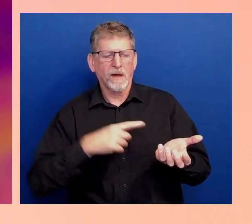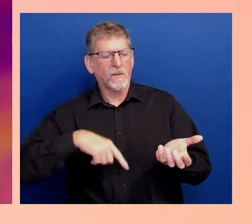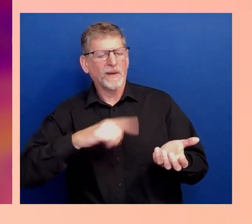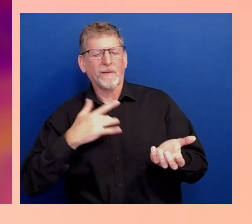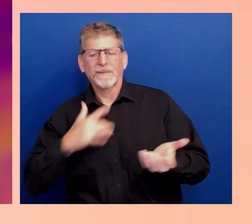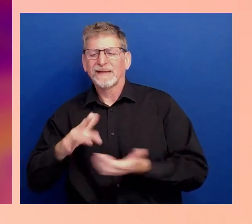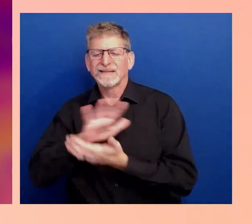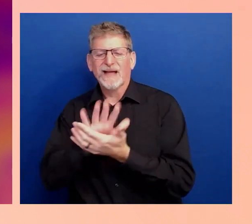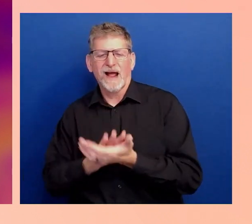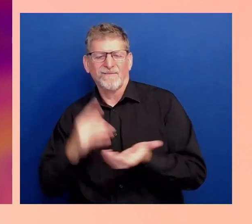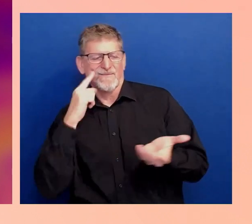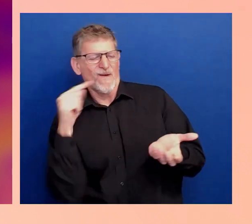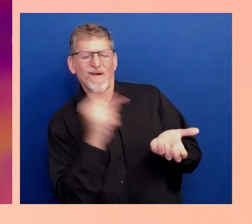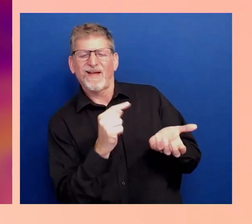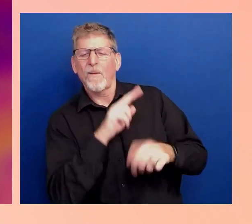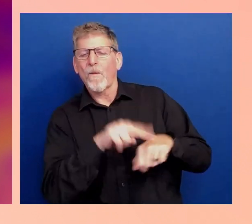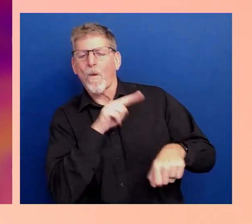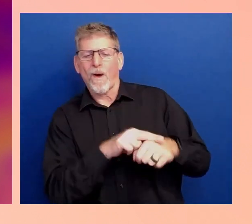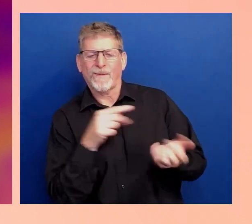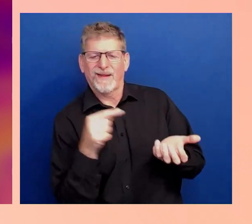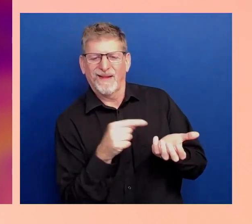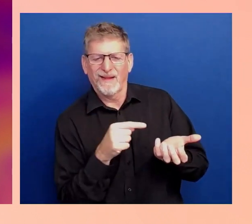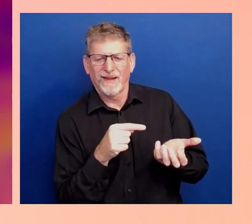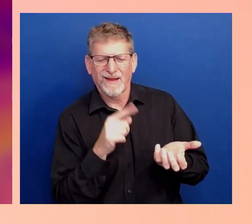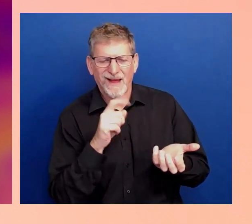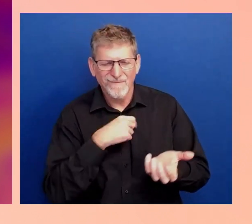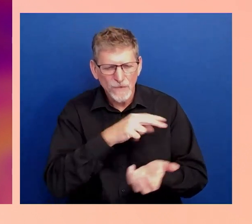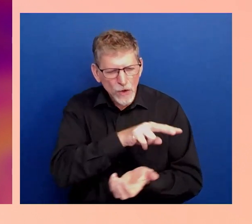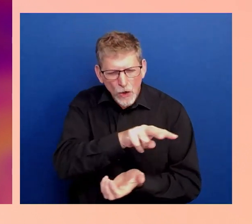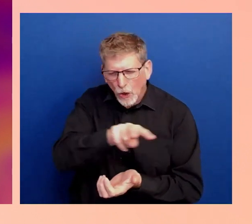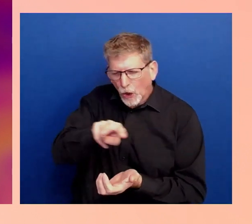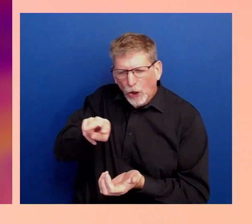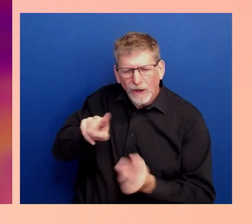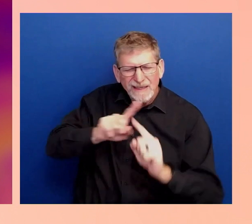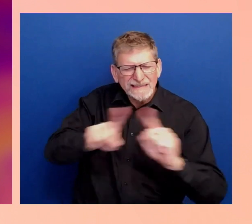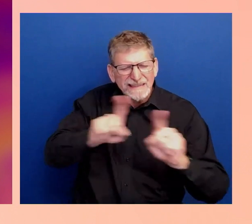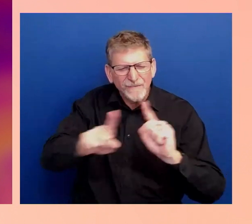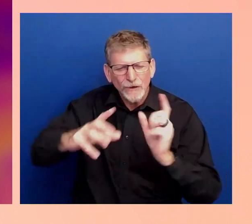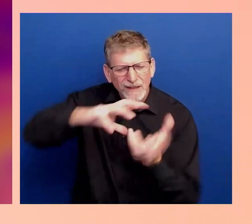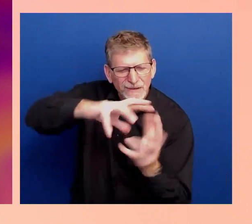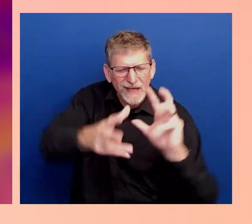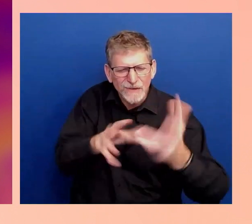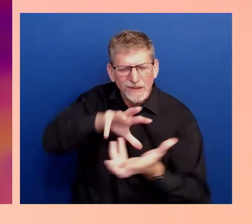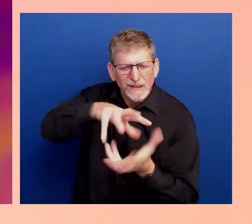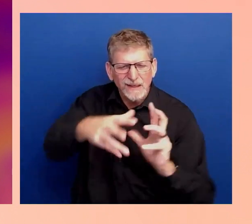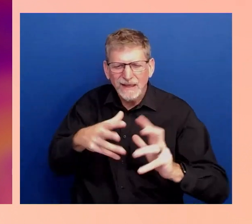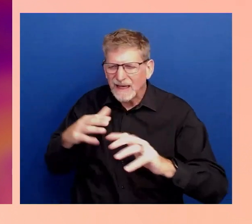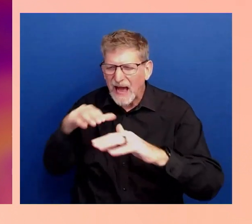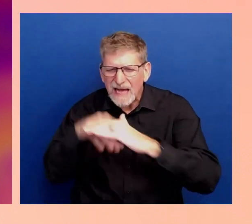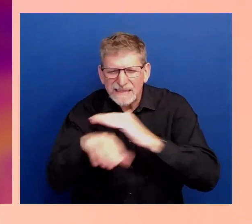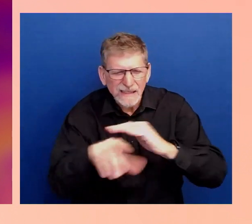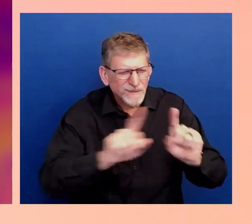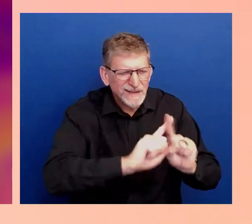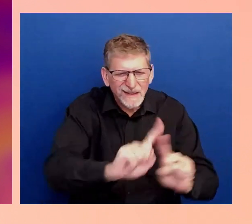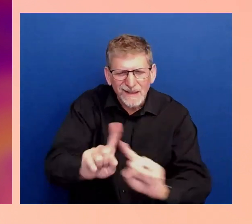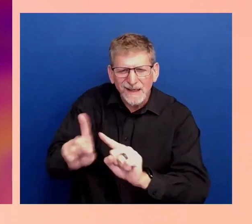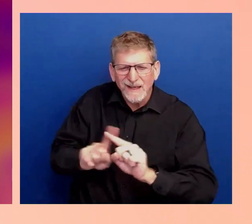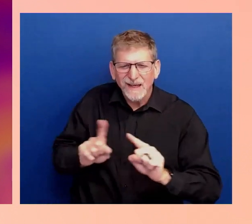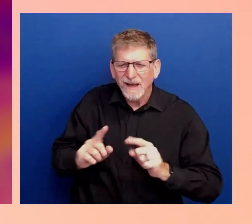like intersectionality or accessibility or inclusiveness for cognition is somehow some 10 percent or